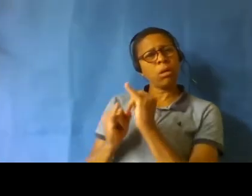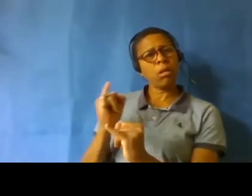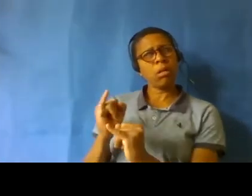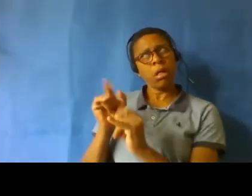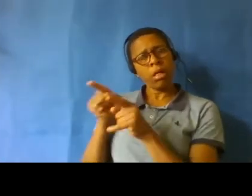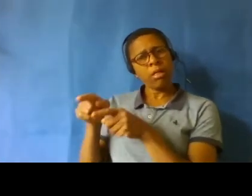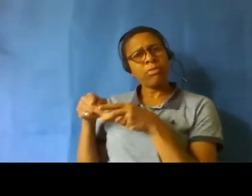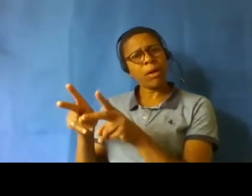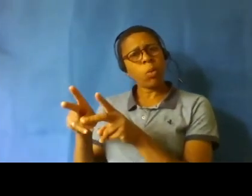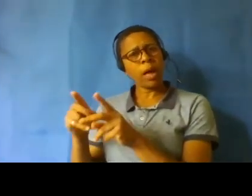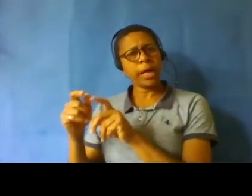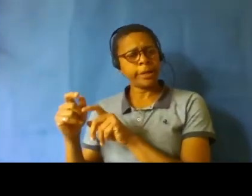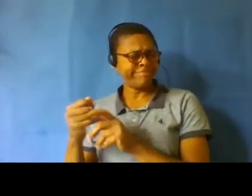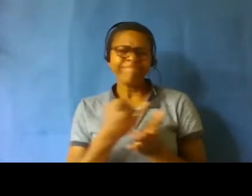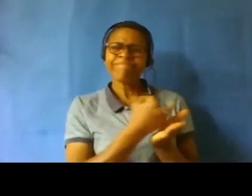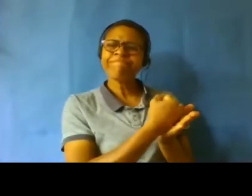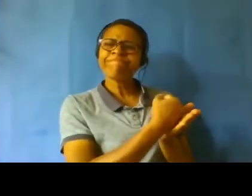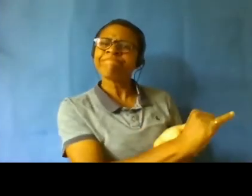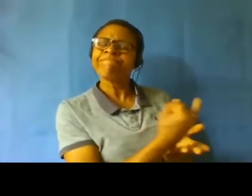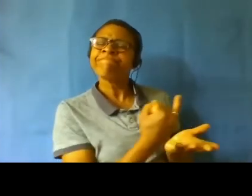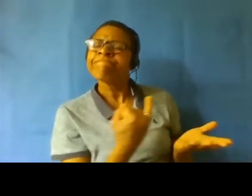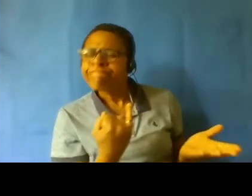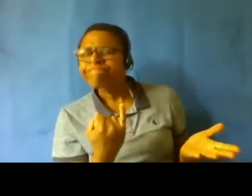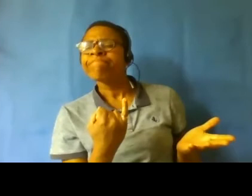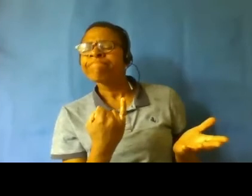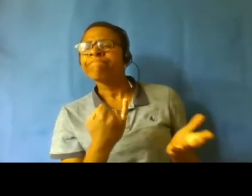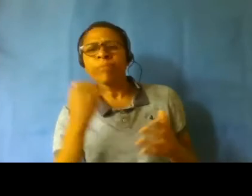histories of non-consensual medical experimentation on black people during